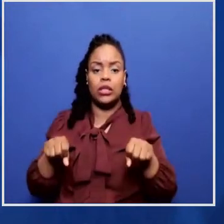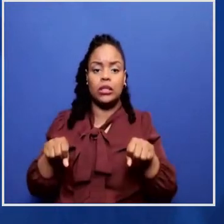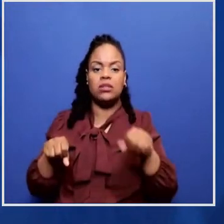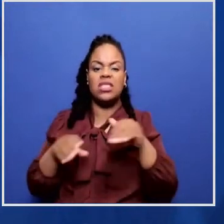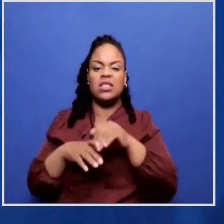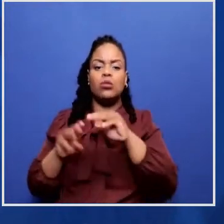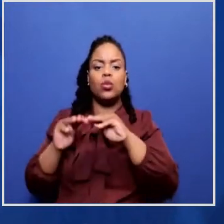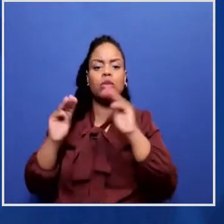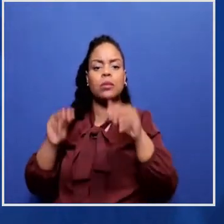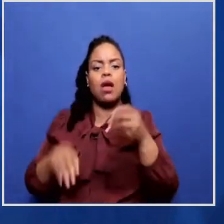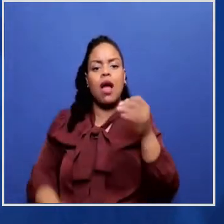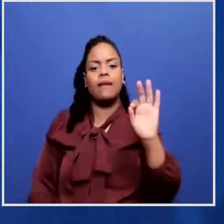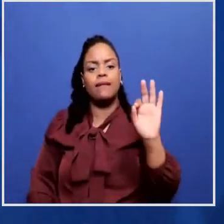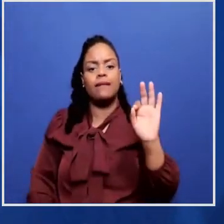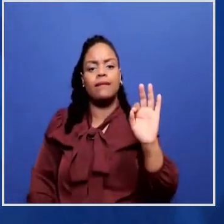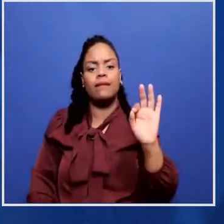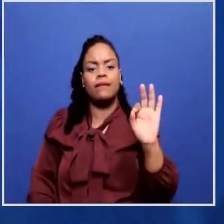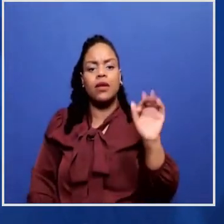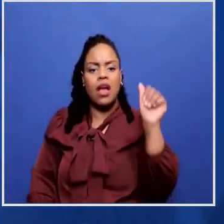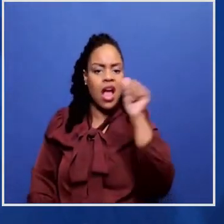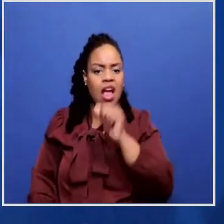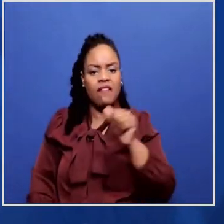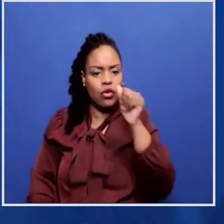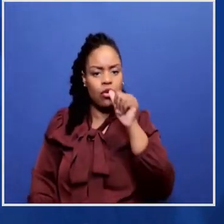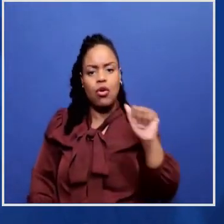CELLIST, I HAVE CHILLS. AS THE PREVIOUS DIRECTOR OF THE